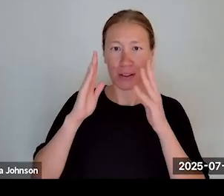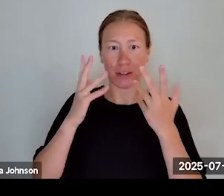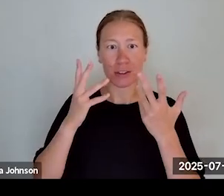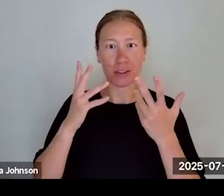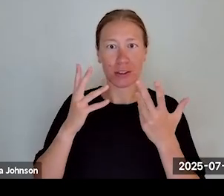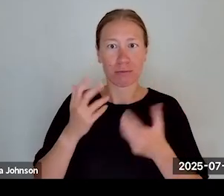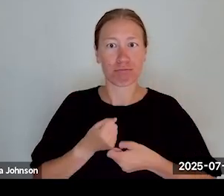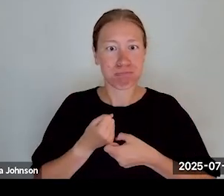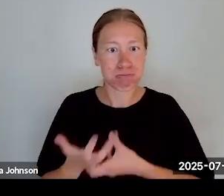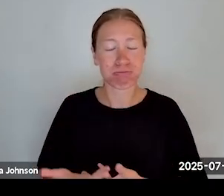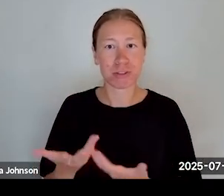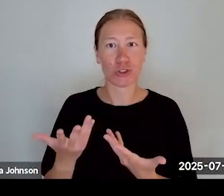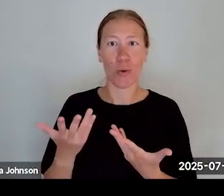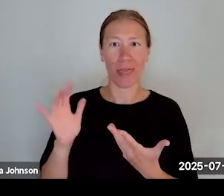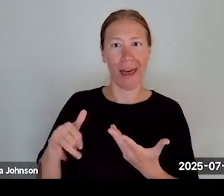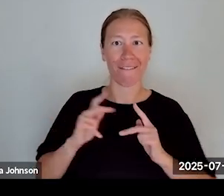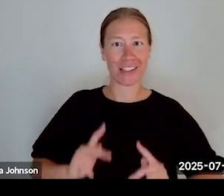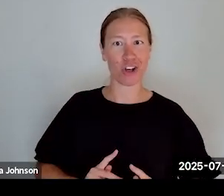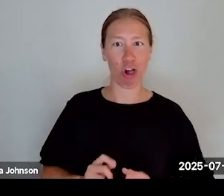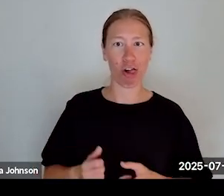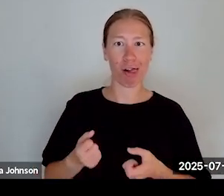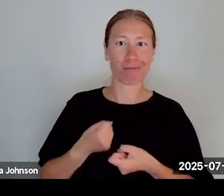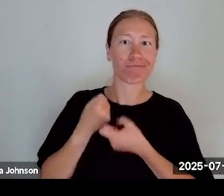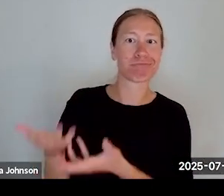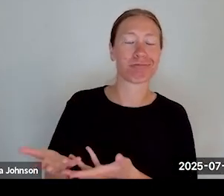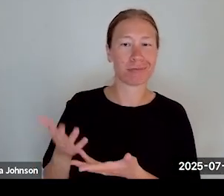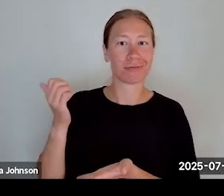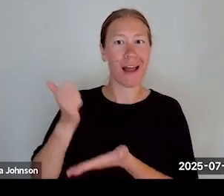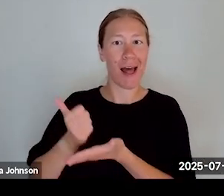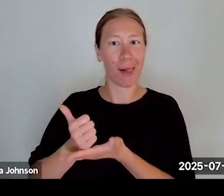Additional options include minimizing auditory or visual distractions,